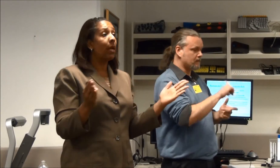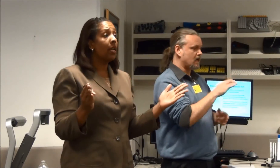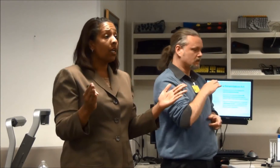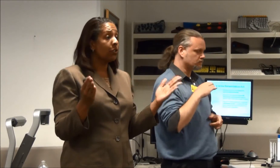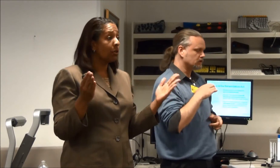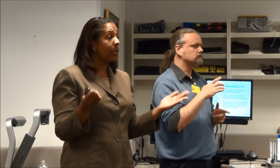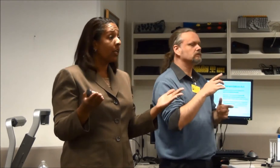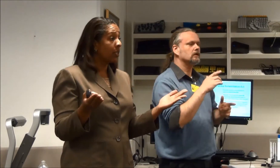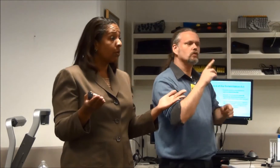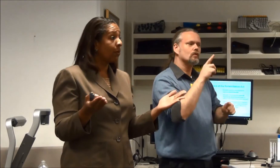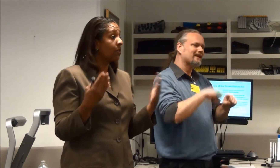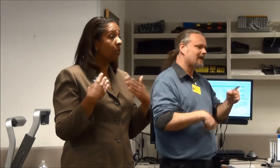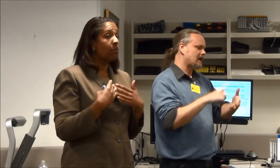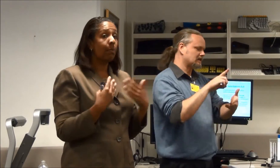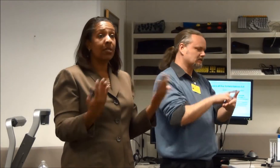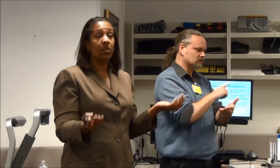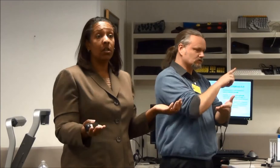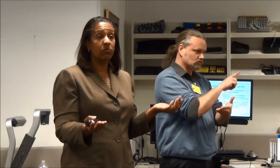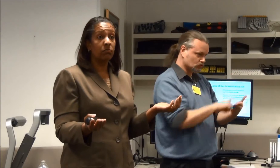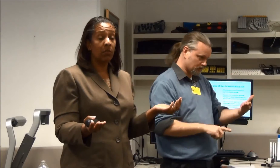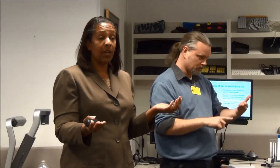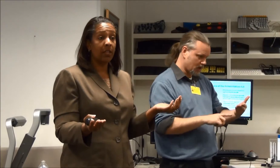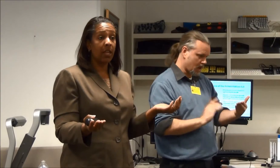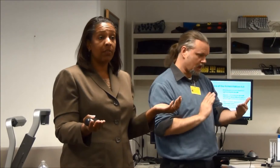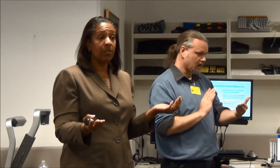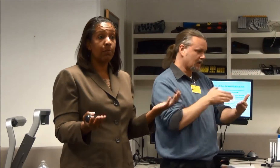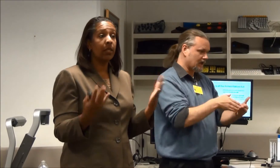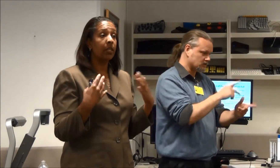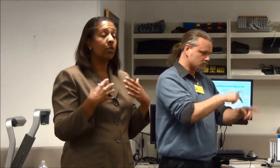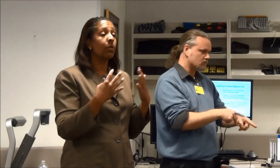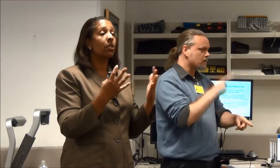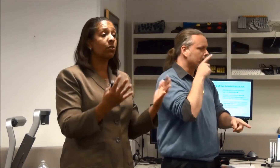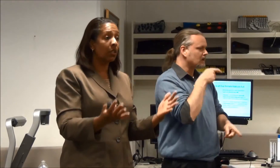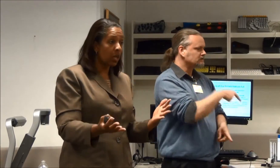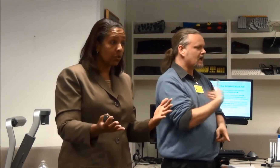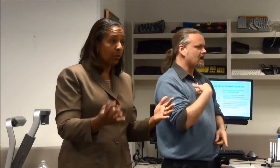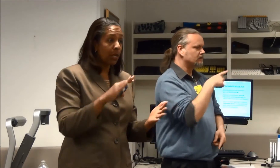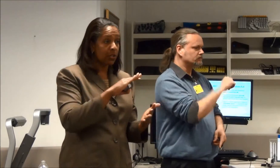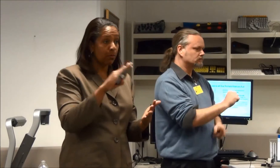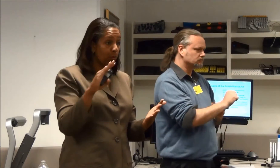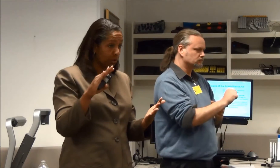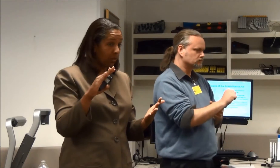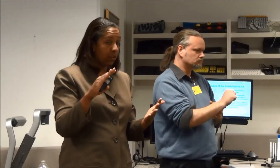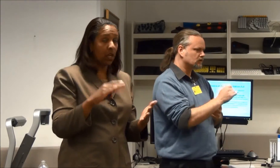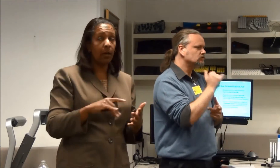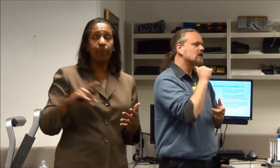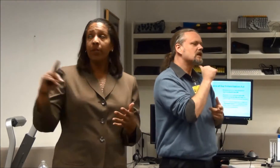you may not discriminate against a person based on the fact that they have a disability. So there is a non-discrimination portion of the law.